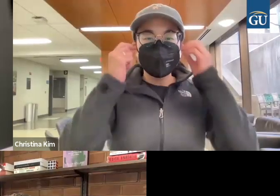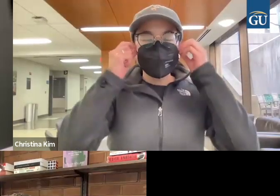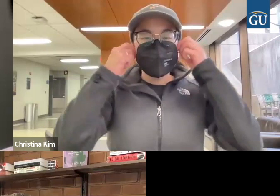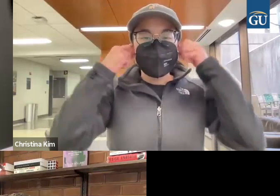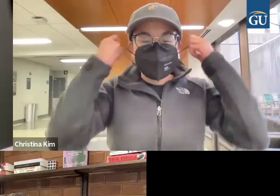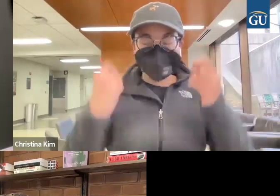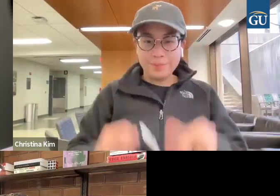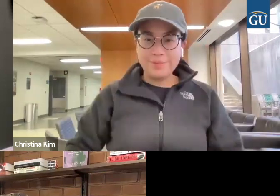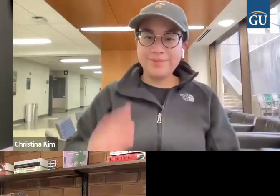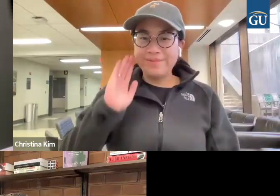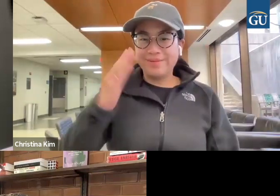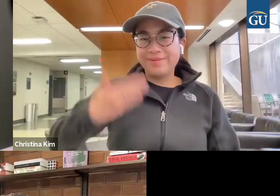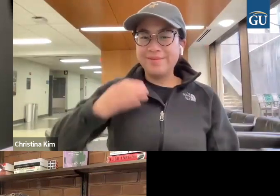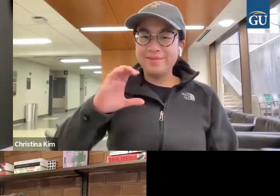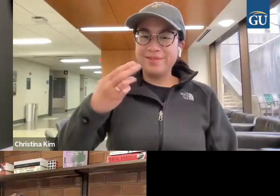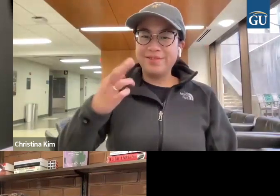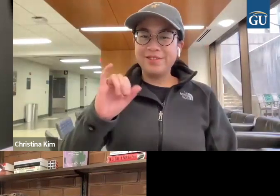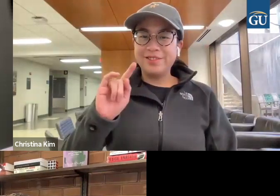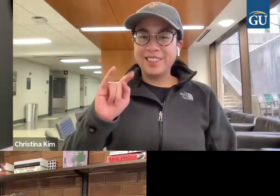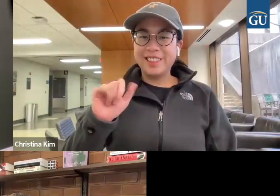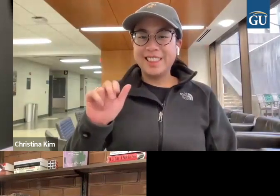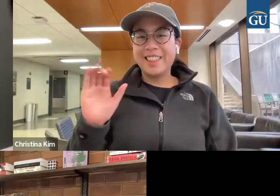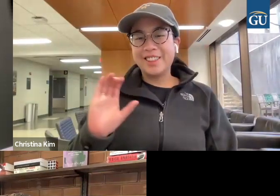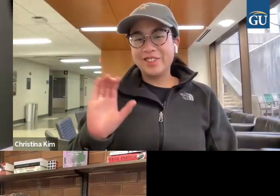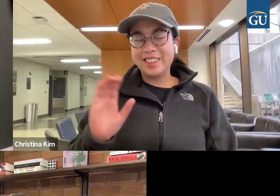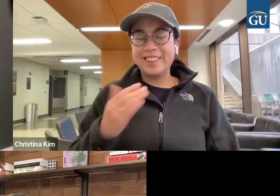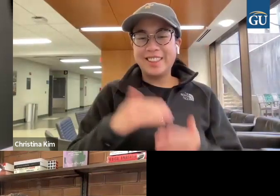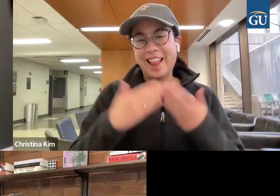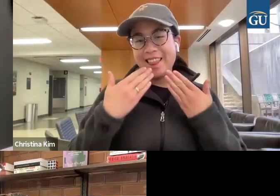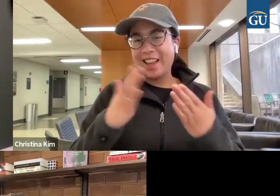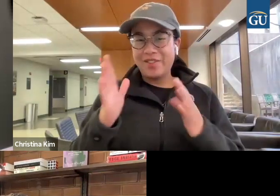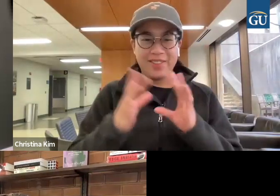» SPEAKER: Hi, I'm Christina